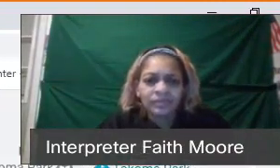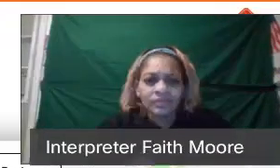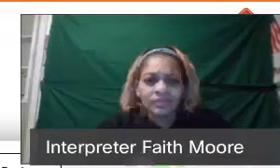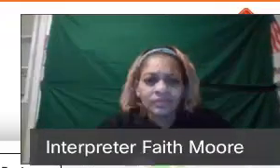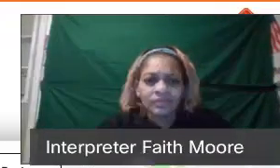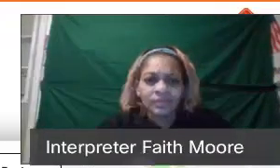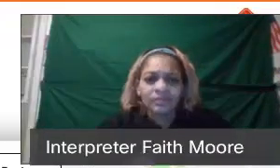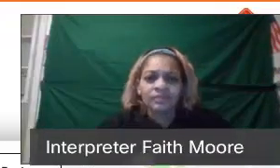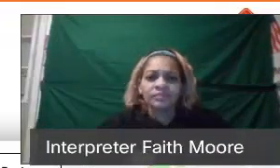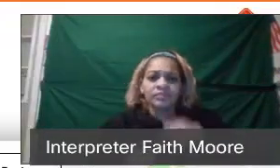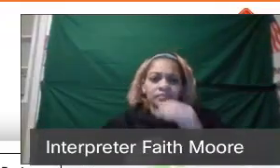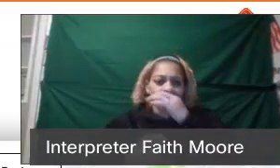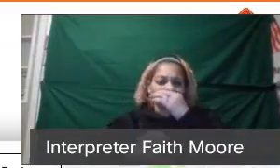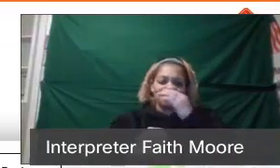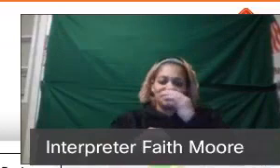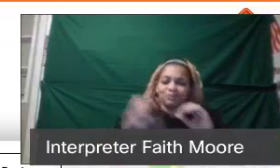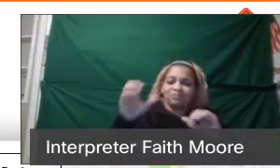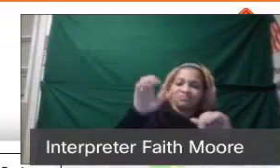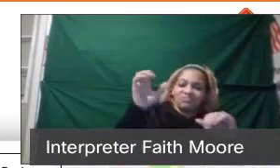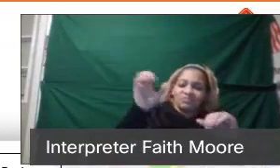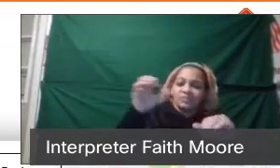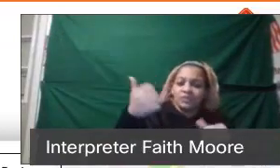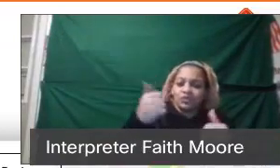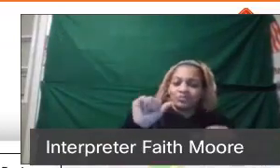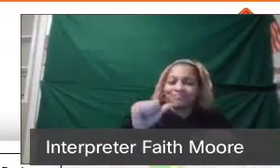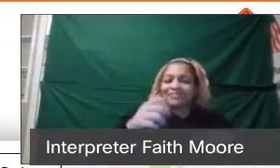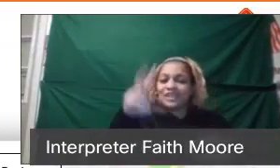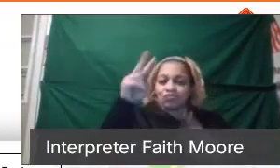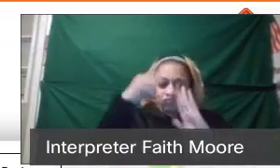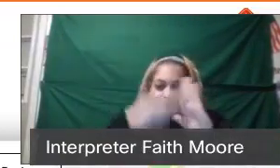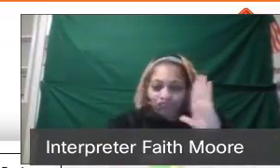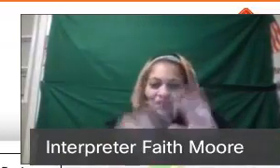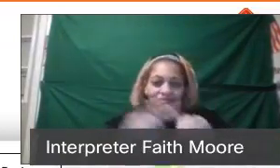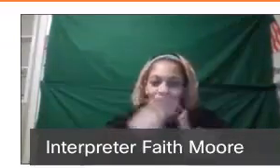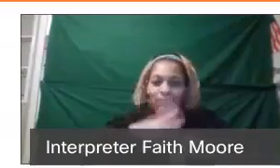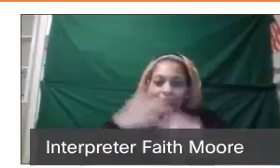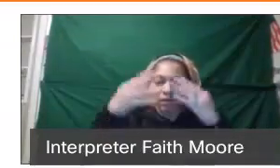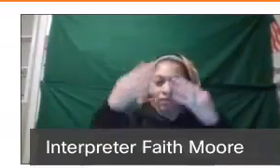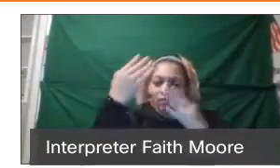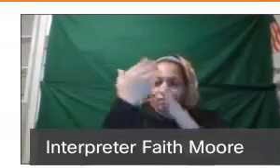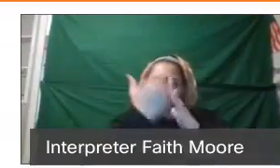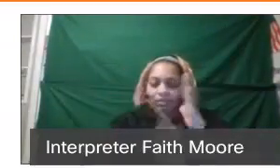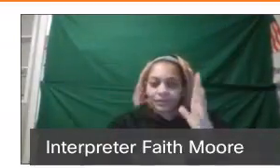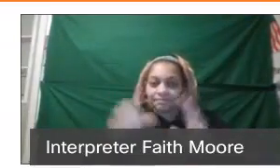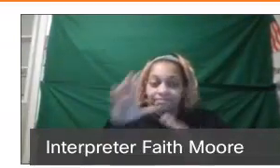Illustrations, we could like showing. We can double it through upside once we have something like, and.